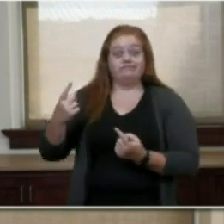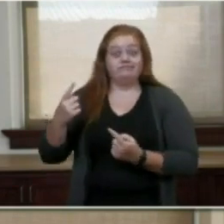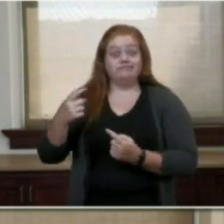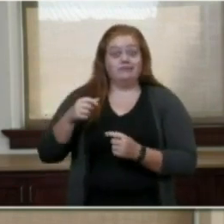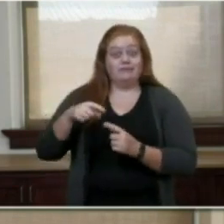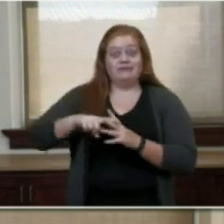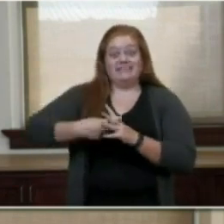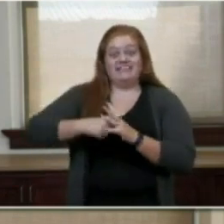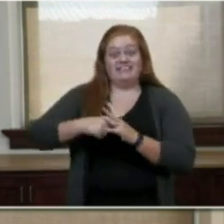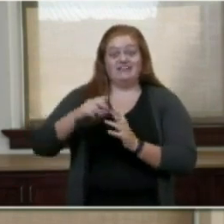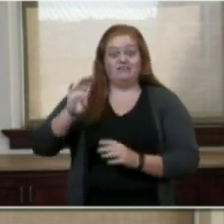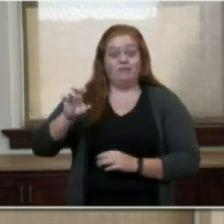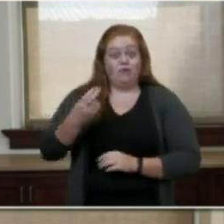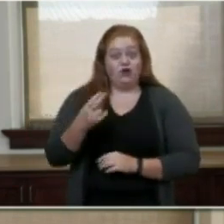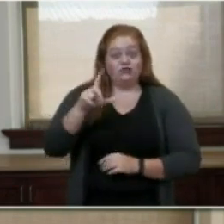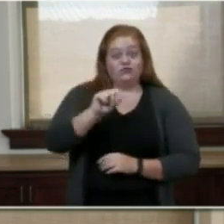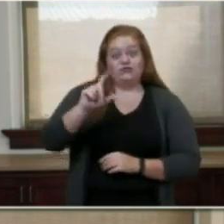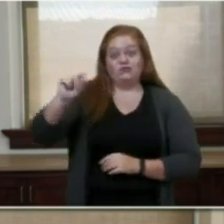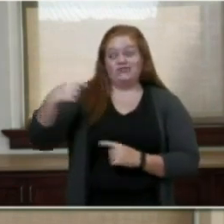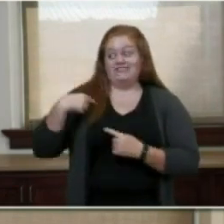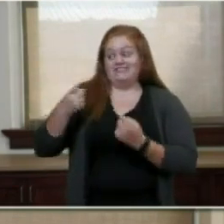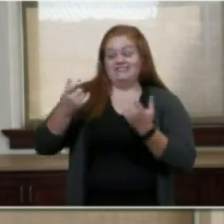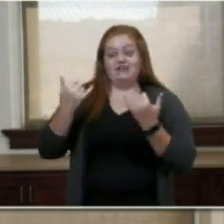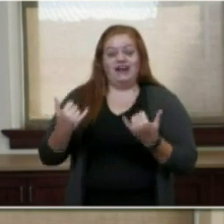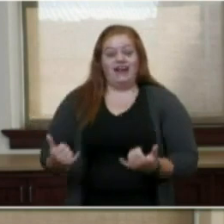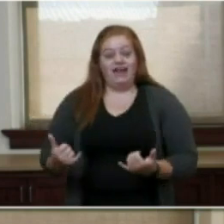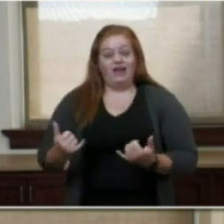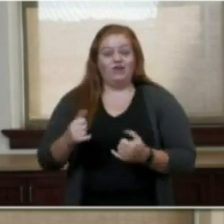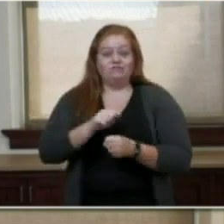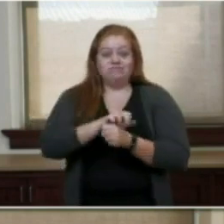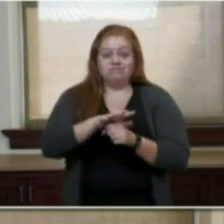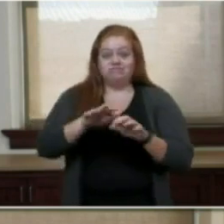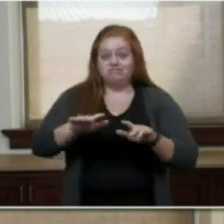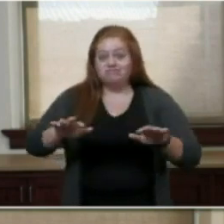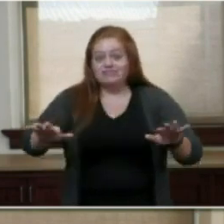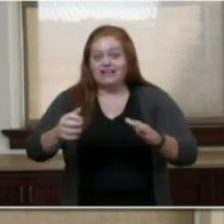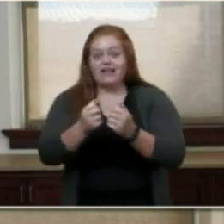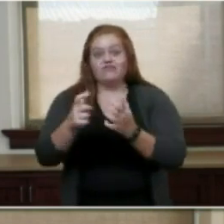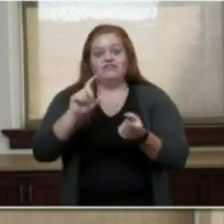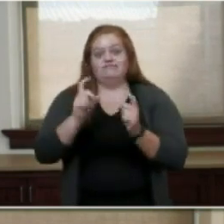from March of last year is things have always continued to change. So we need